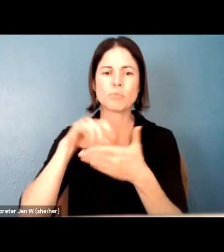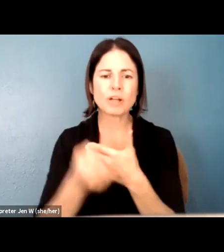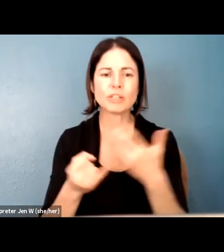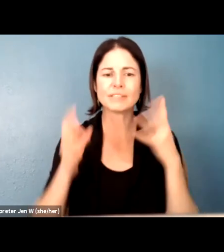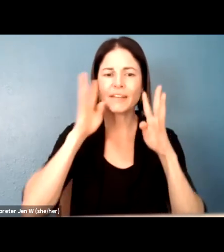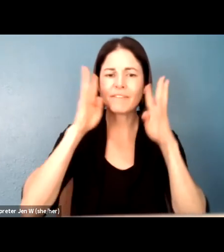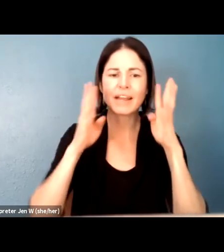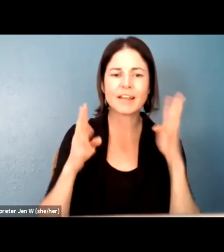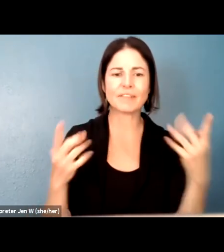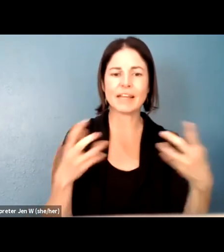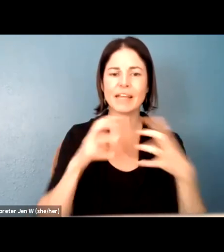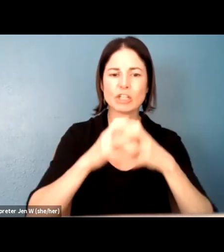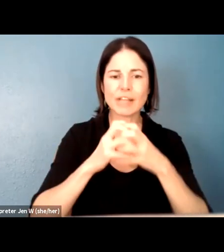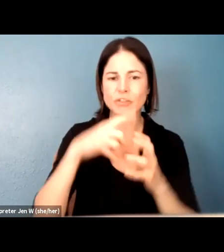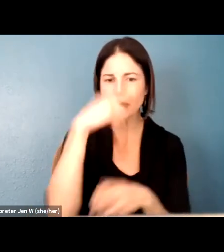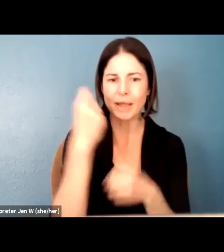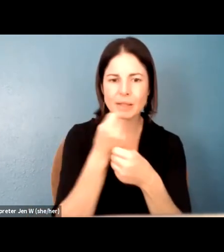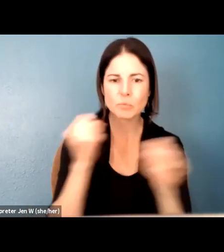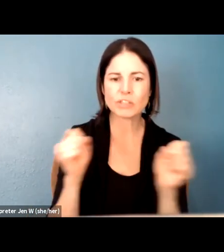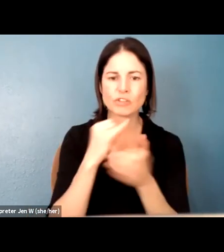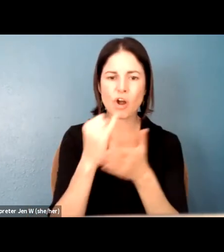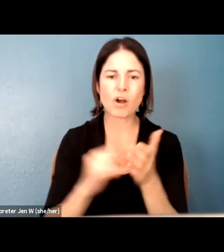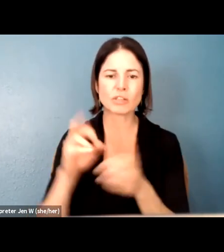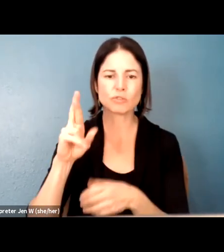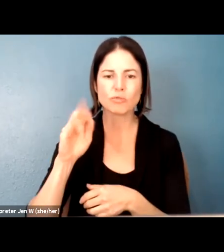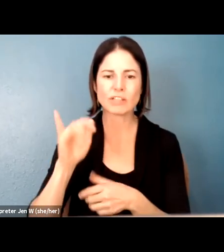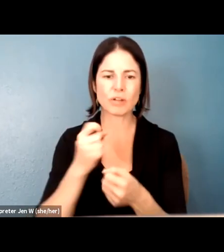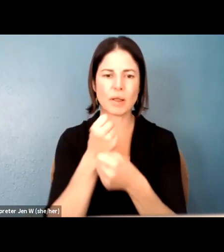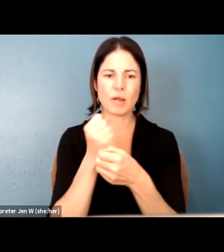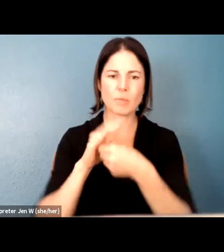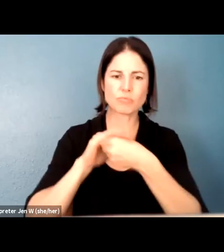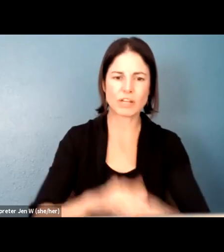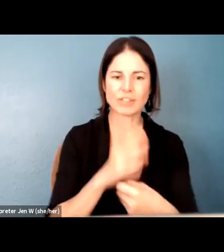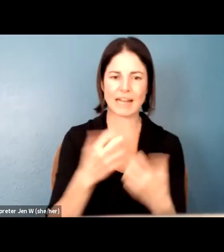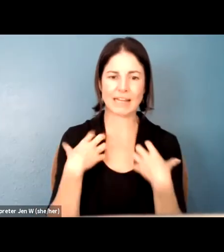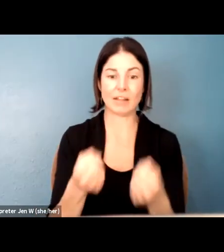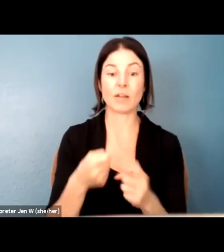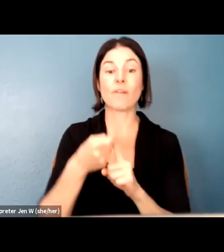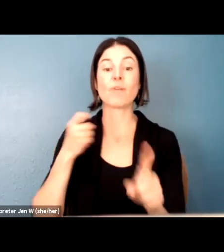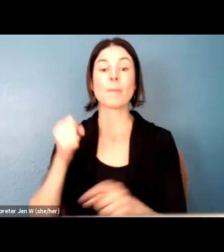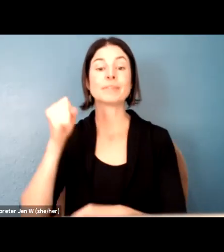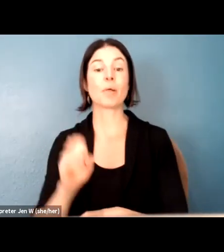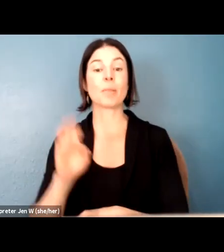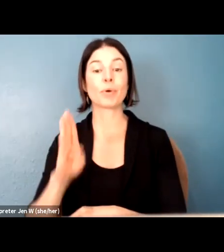racial oppression and healing. She's originally from South Berkeley, California, came to Pittsburgh, Pennsylvania in